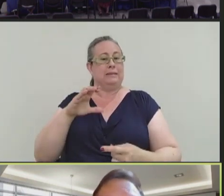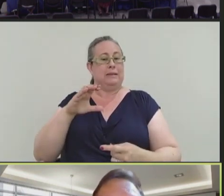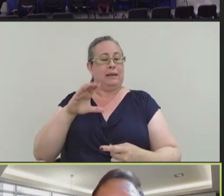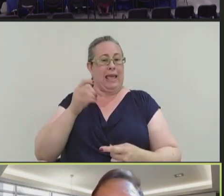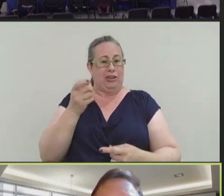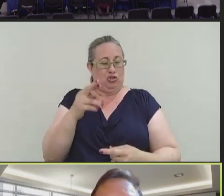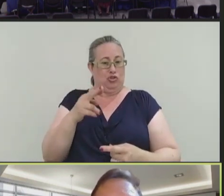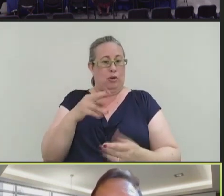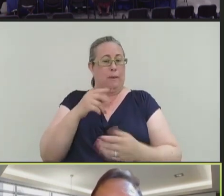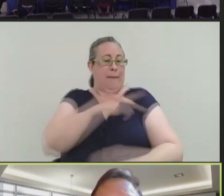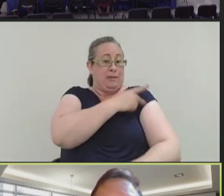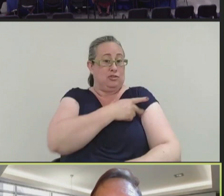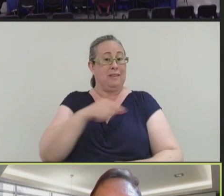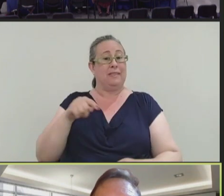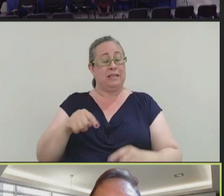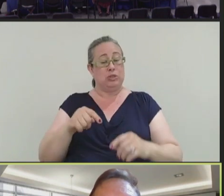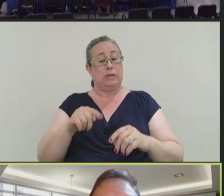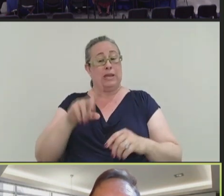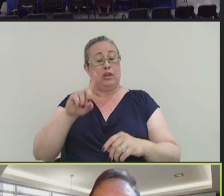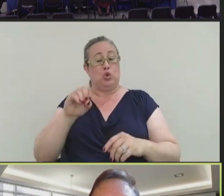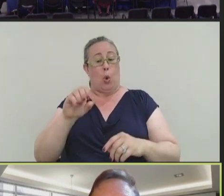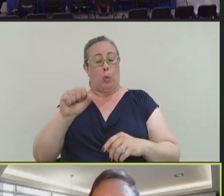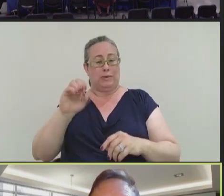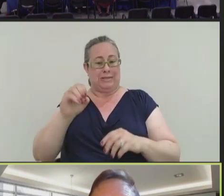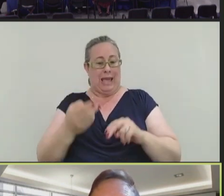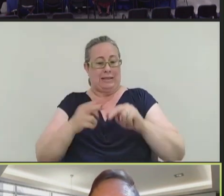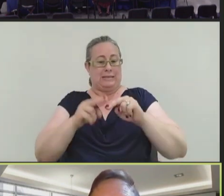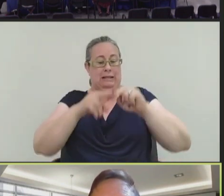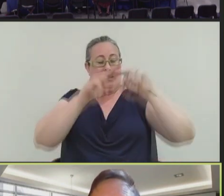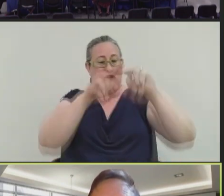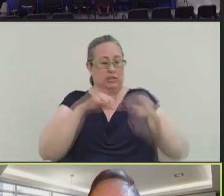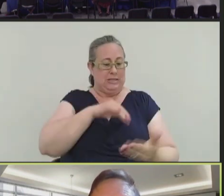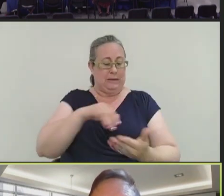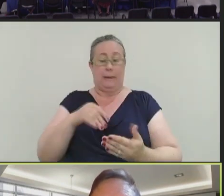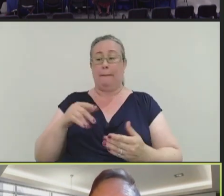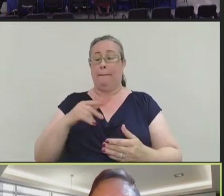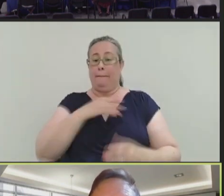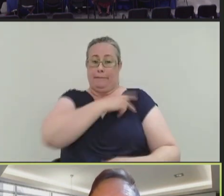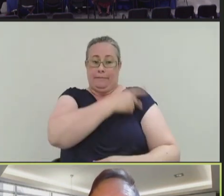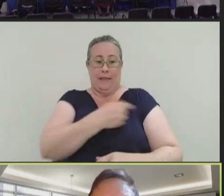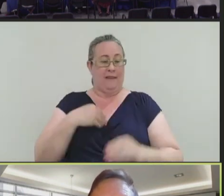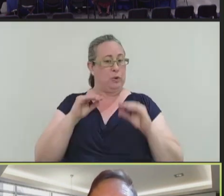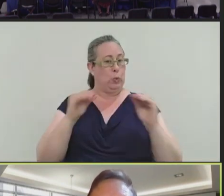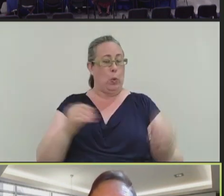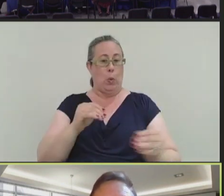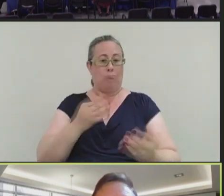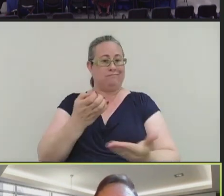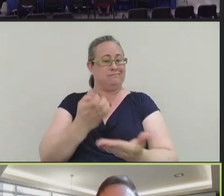was a dose escalation study. The patients had no evidence of disease or bone-only disease,